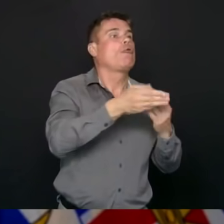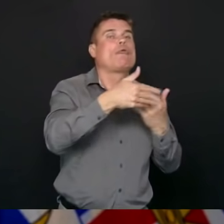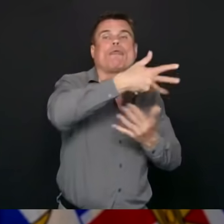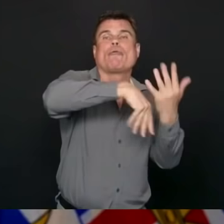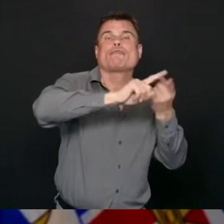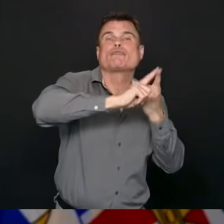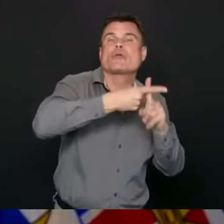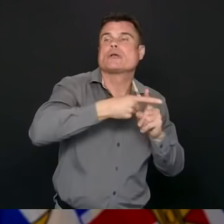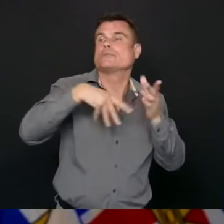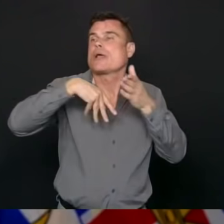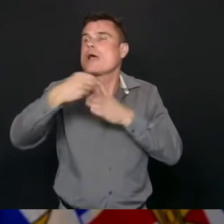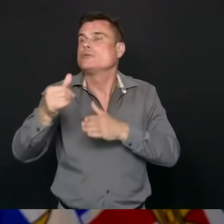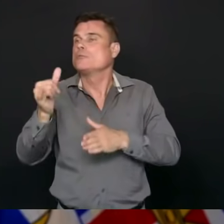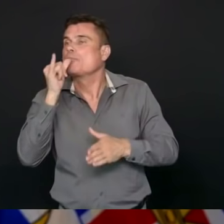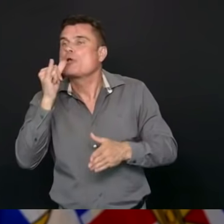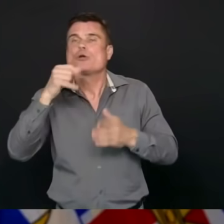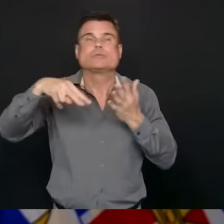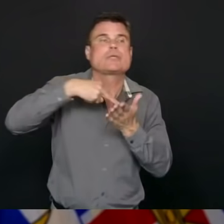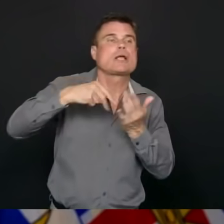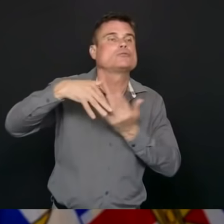happening this summer